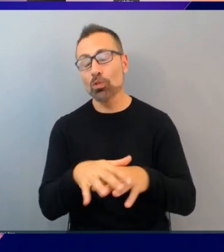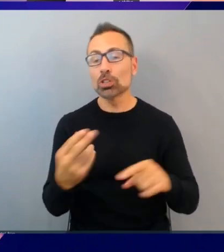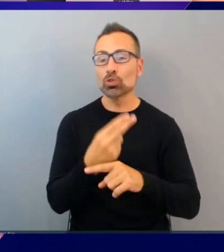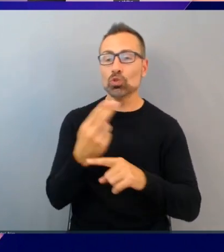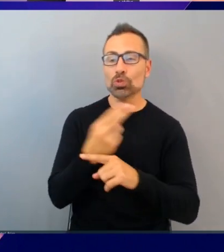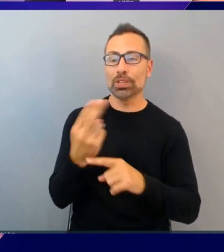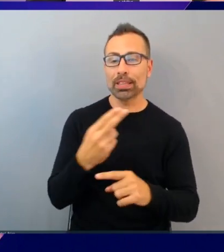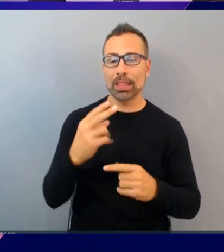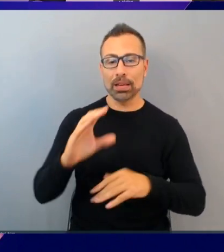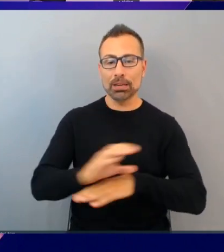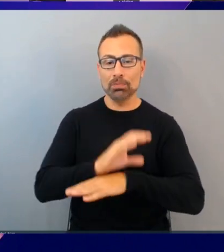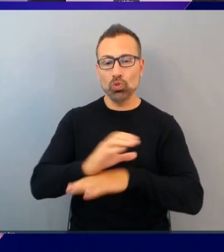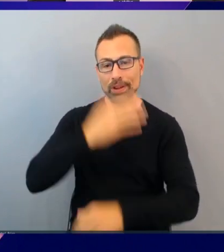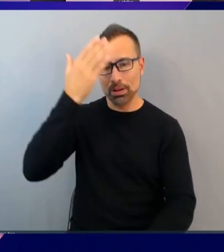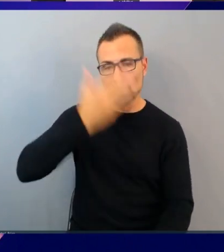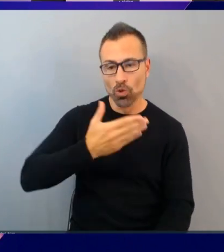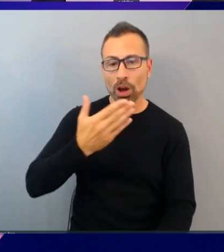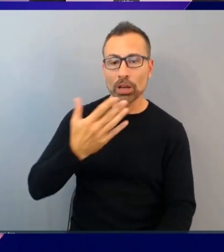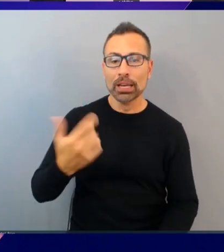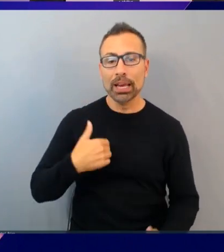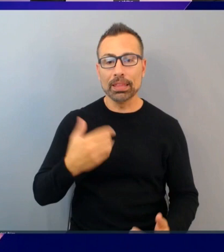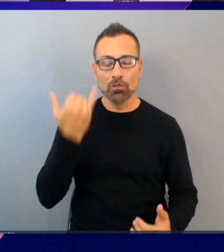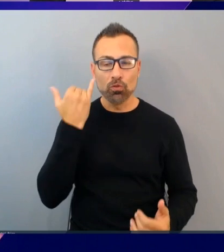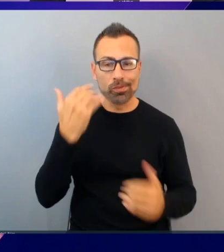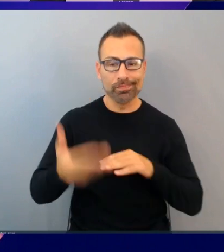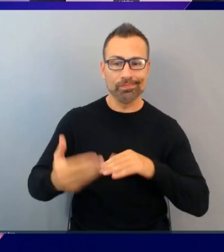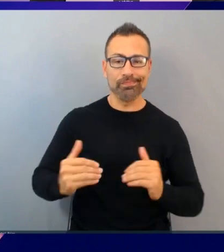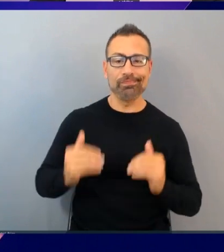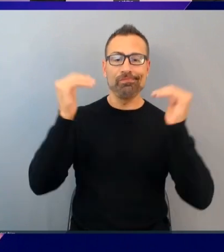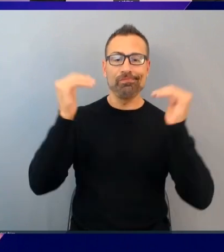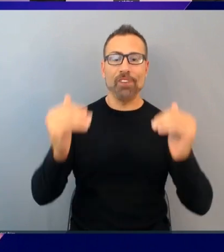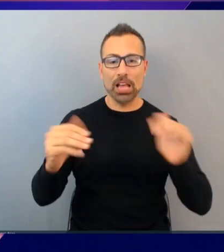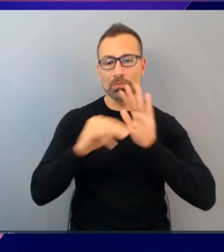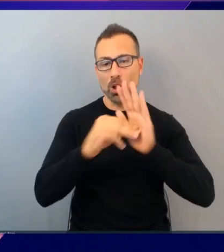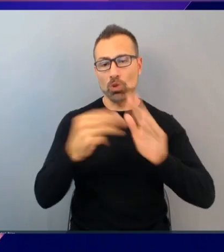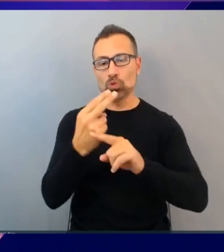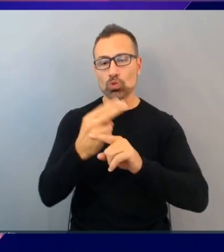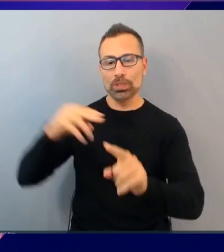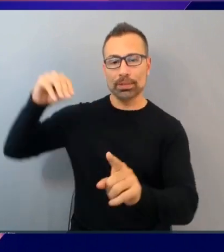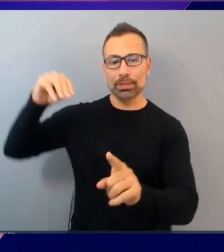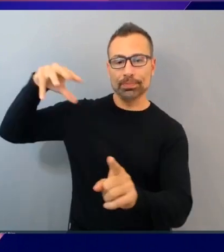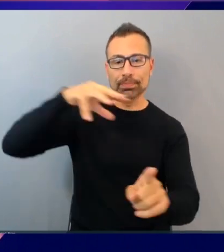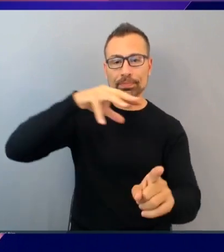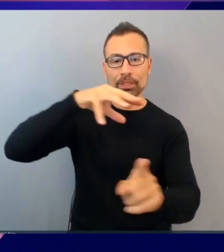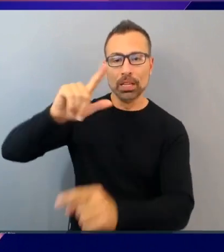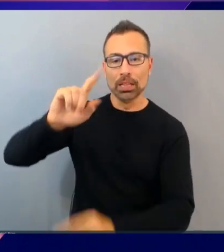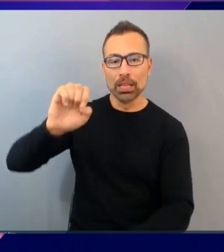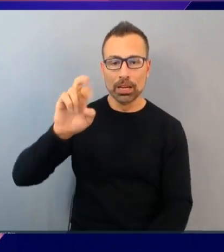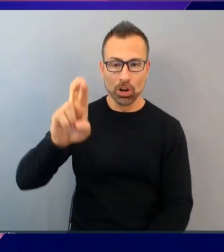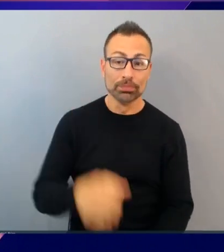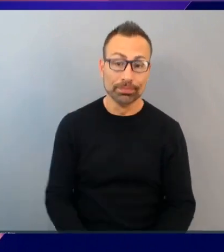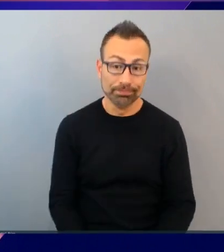and then for the more advanced models using LiDAR. [Dani] Oh, okay. All right. That sounds awesome. That actually gets me, you know,